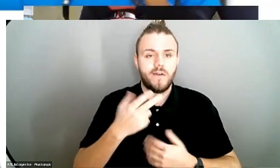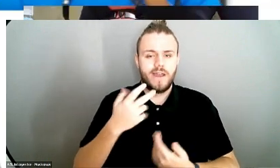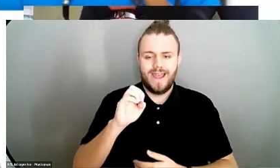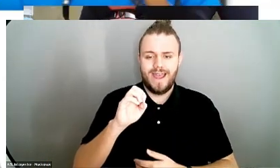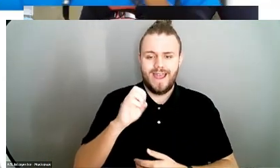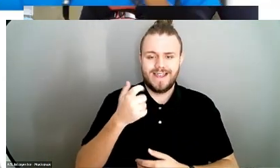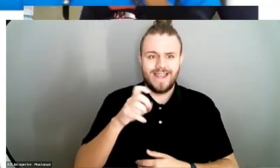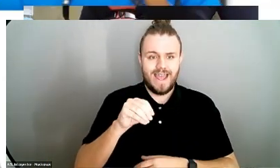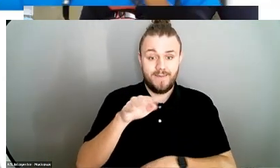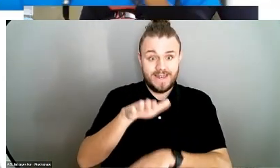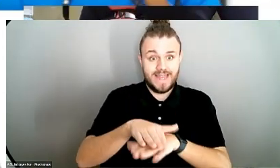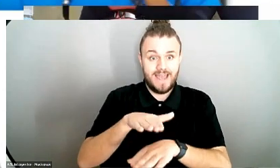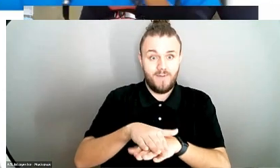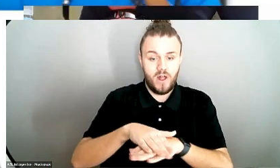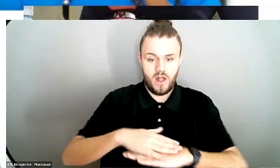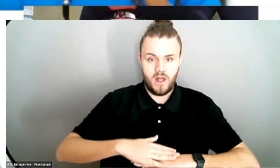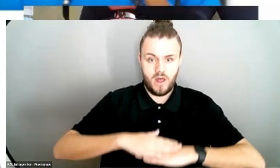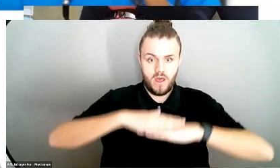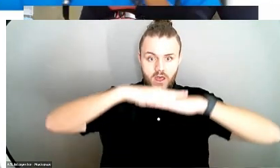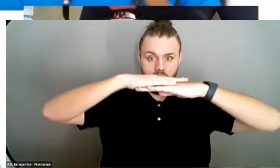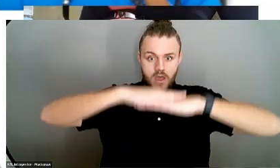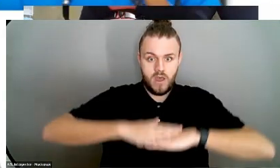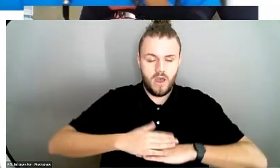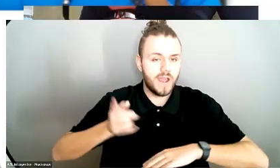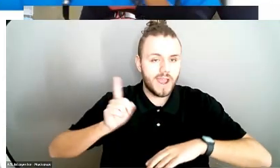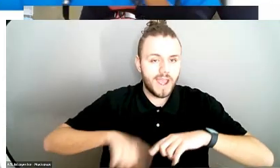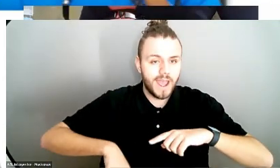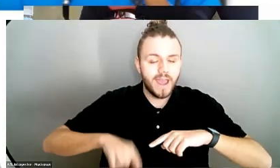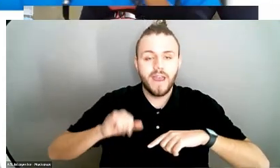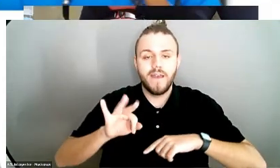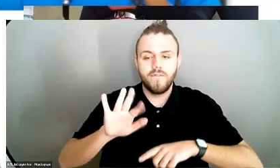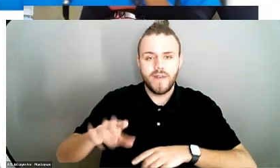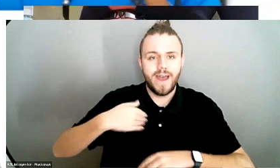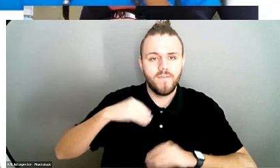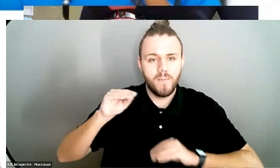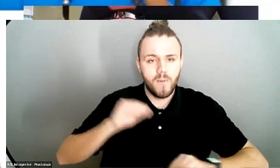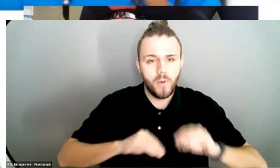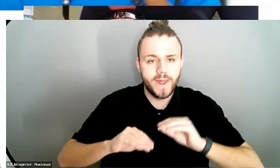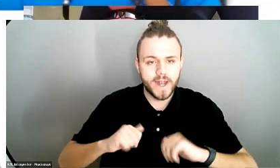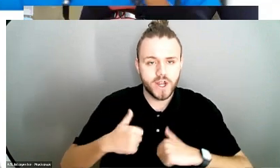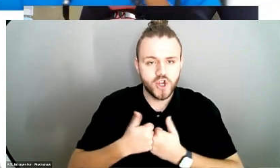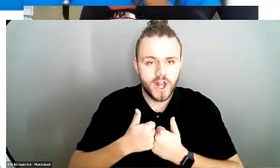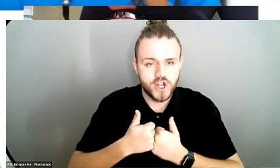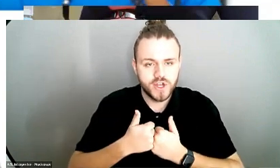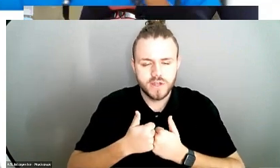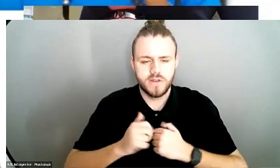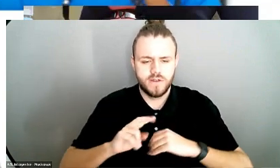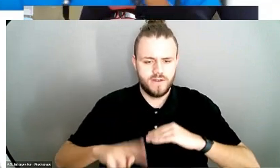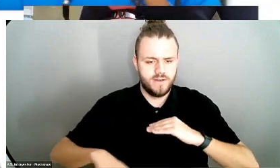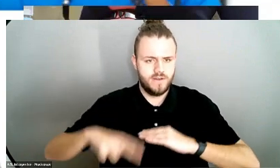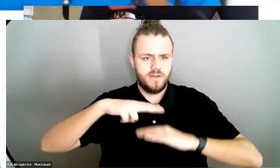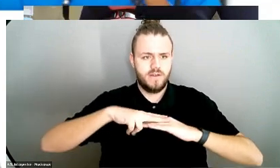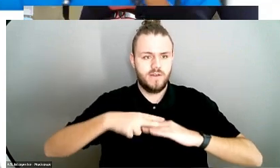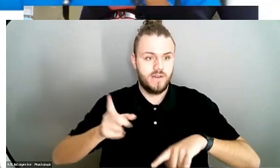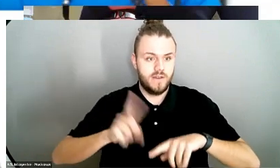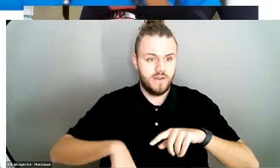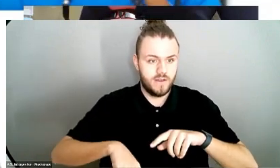don't raise and lower for patients with mobility challenges. There's also mammography equipment that's not